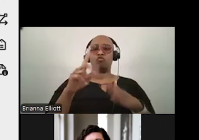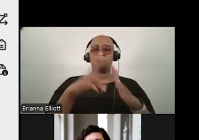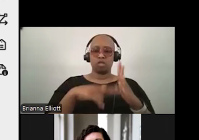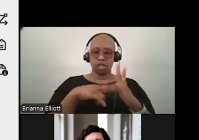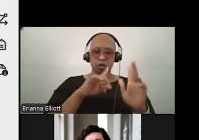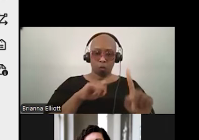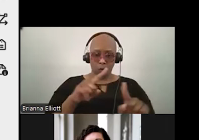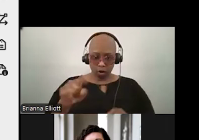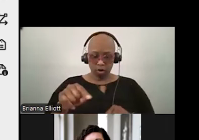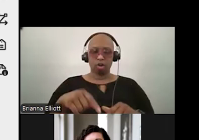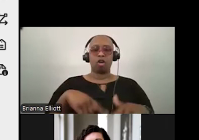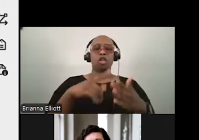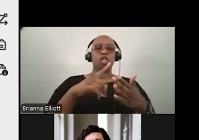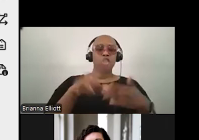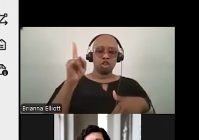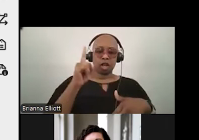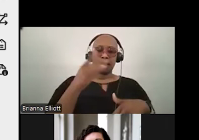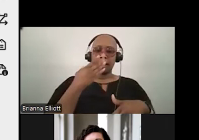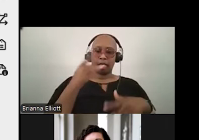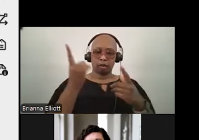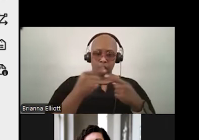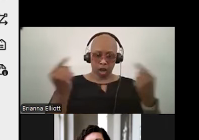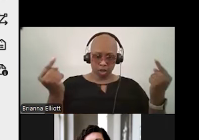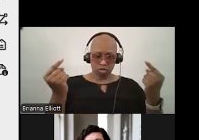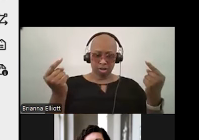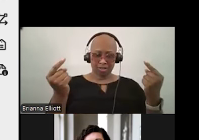contrast. I don't know that our color contrast is 100% going to pass. That's the kind of thing